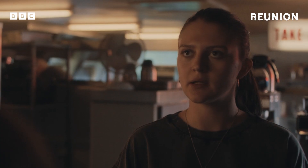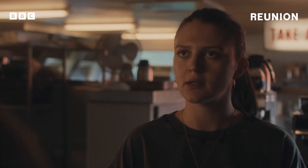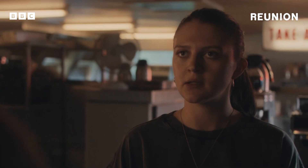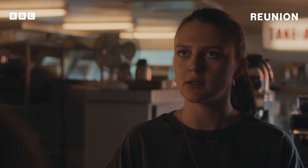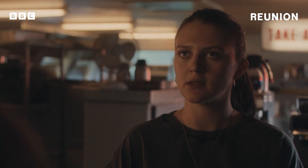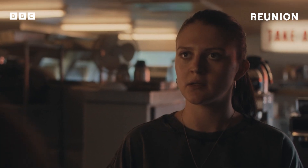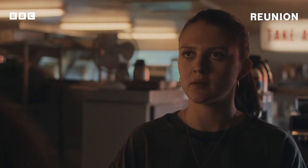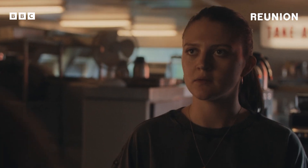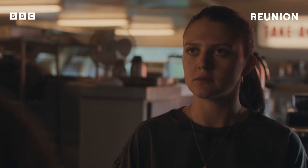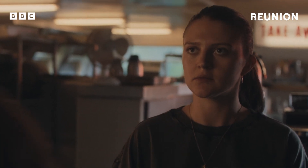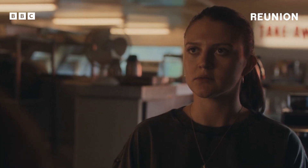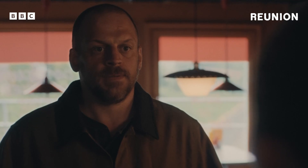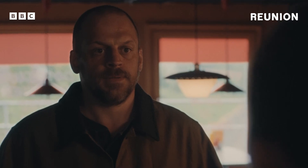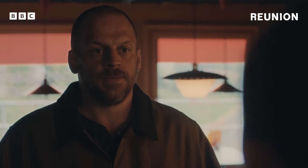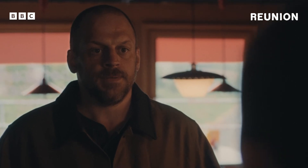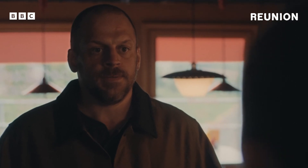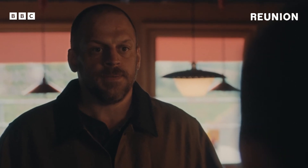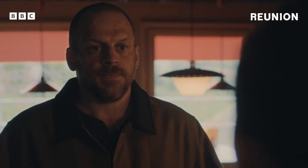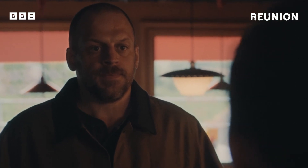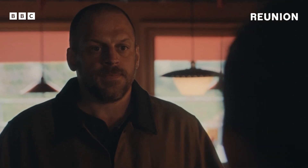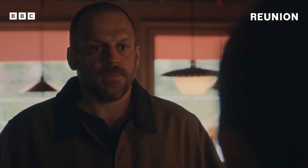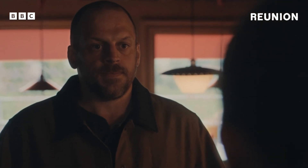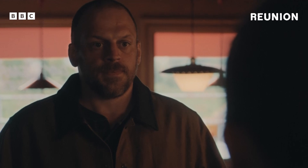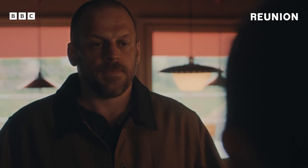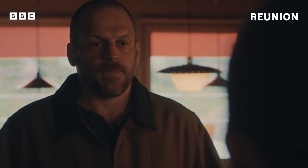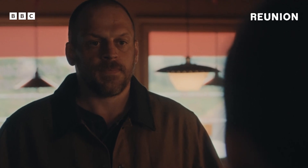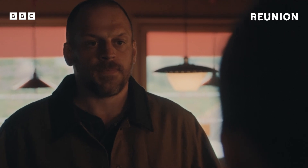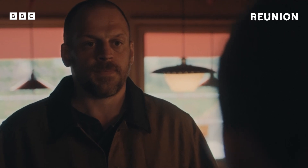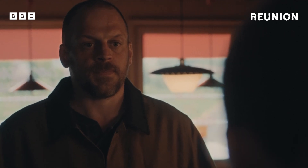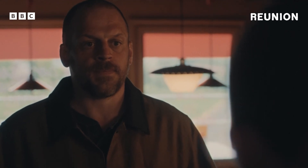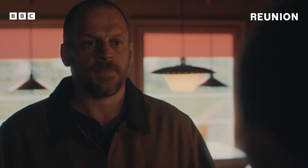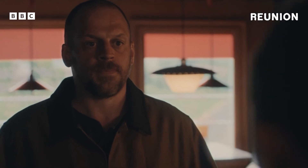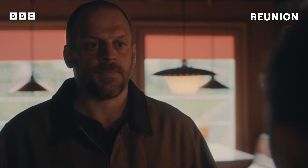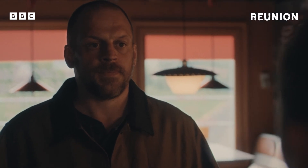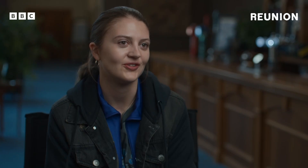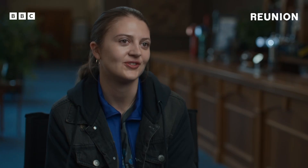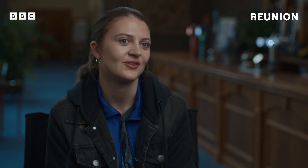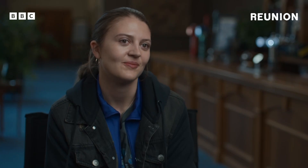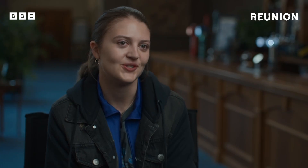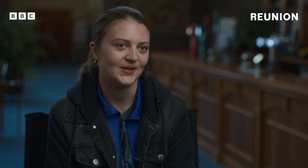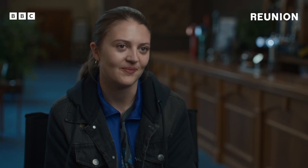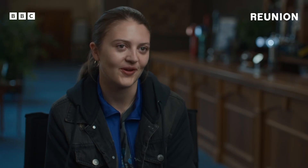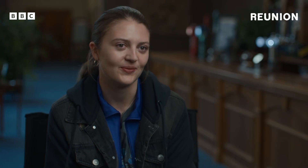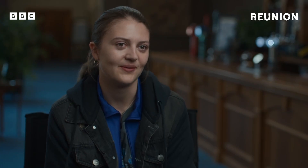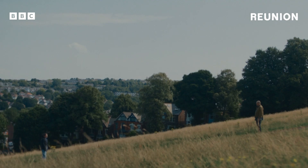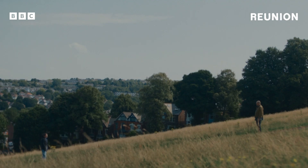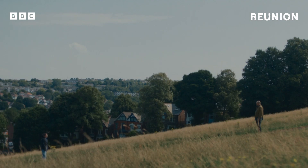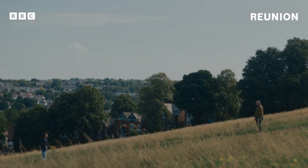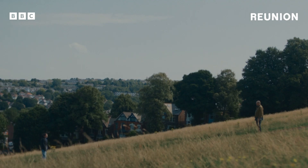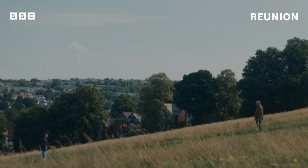who I'm playing, and tries to reform the bond that was kind of damaged and lost between them both when he went to prison.